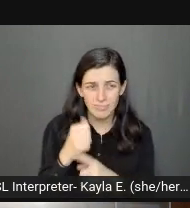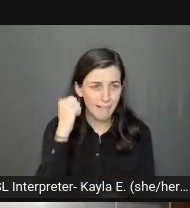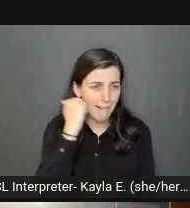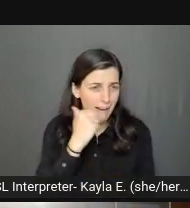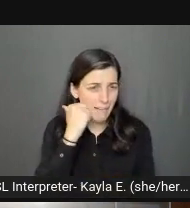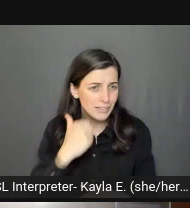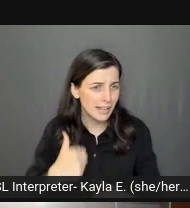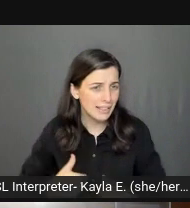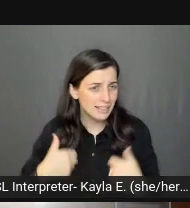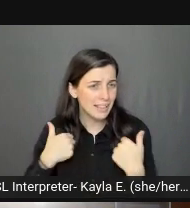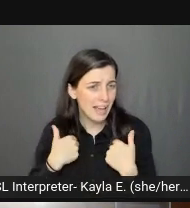We will cover this in a moment.